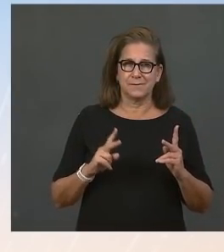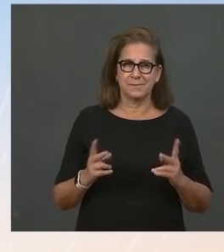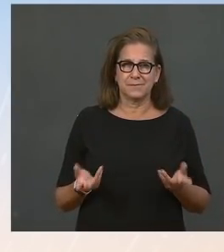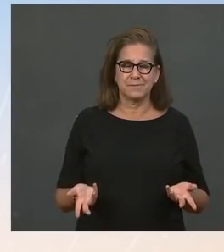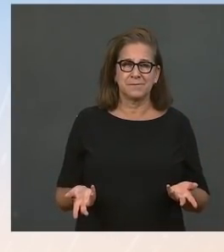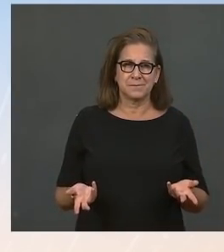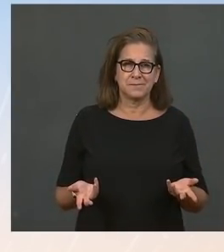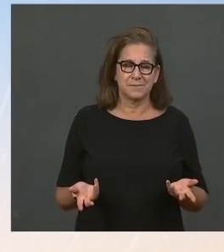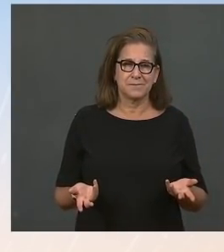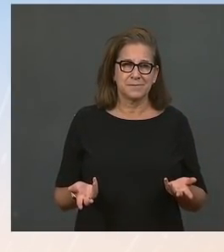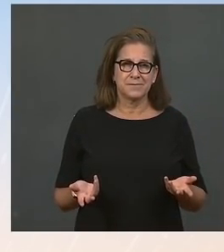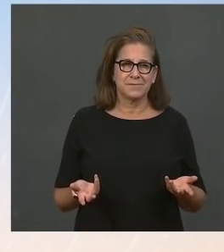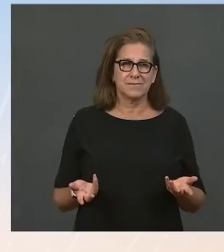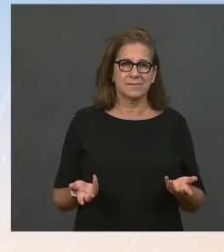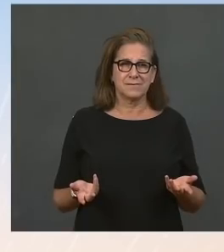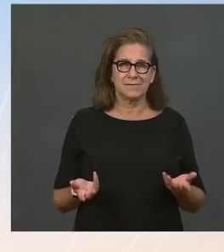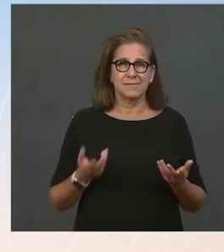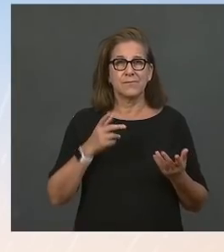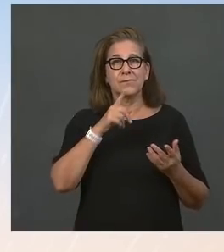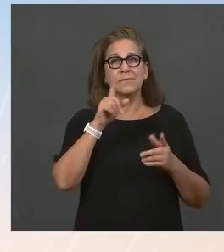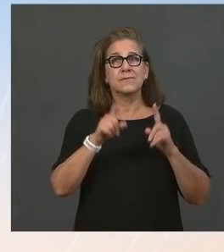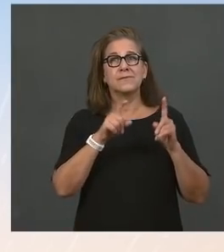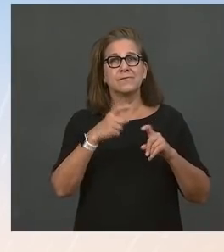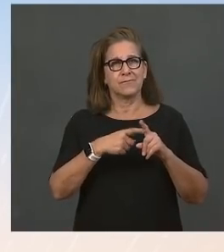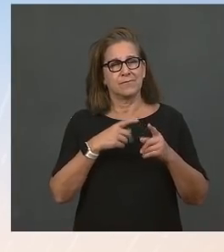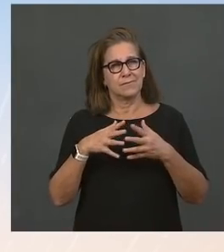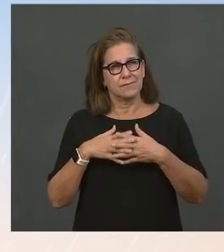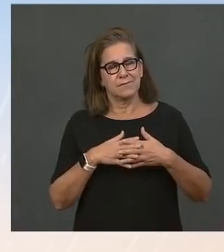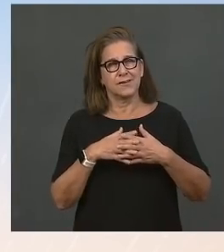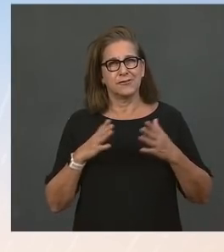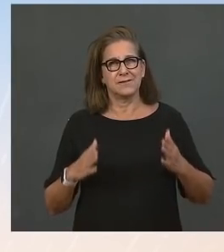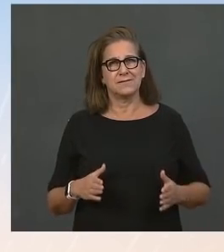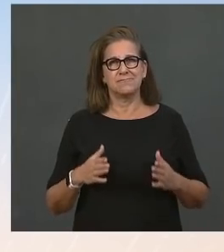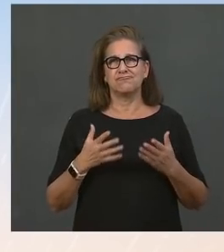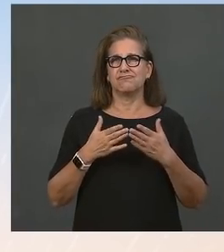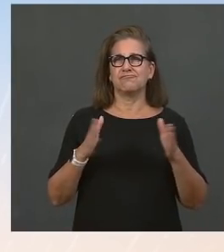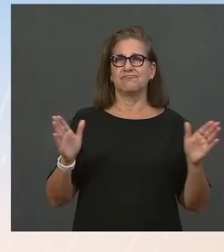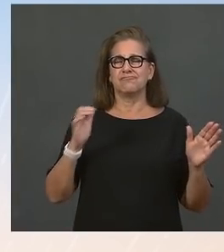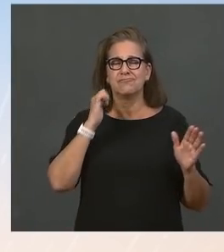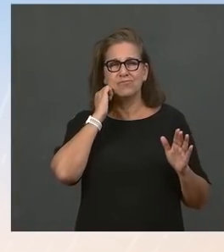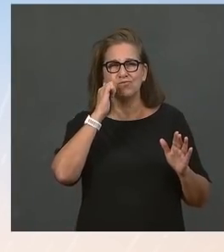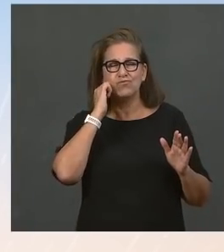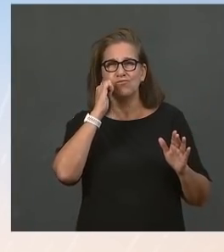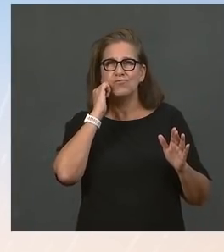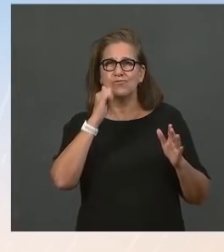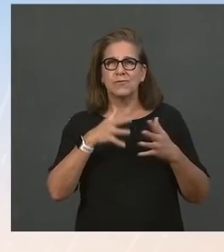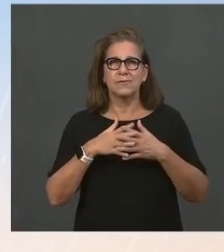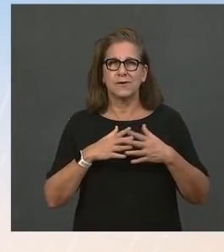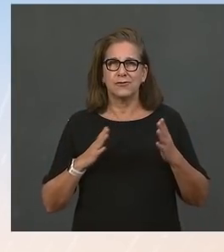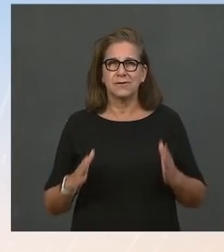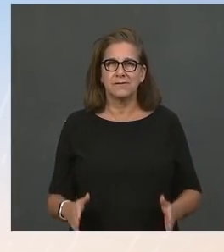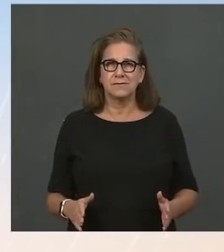The Press: But isn't it fair to say that the important thing right now is the -- him working his relationships and the inside game to get the votes?